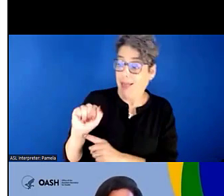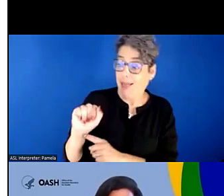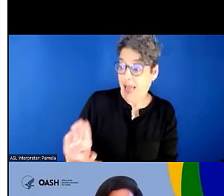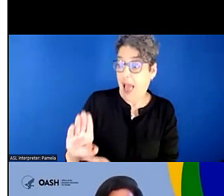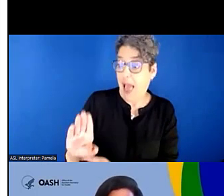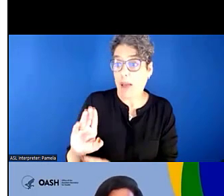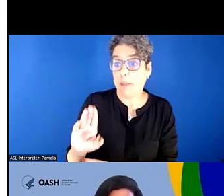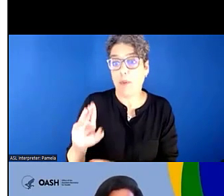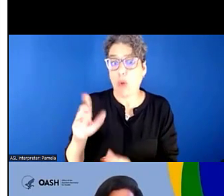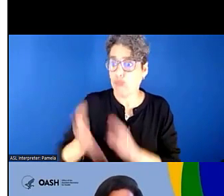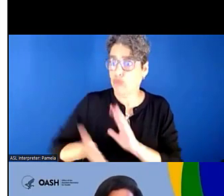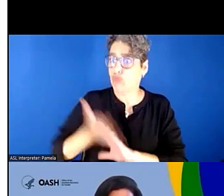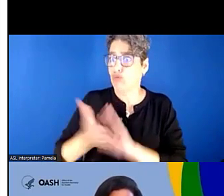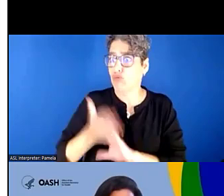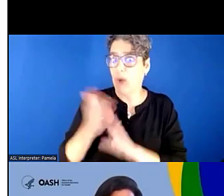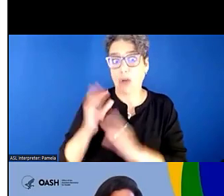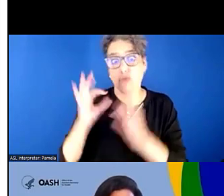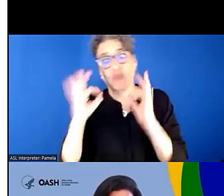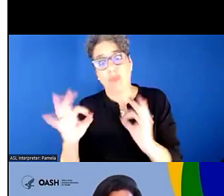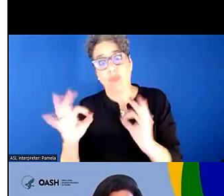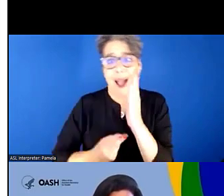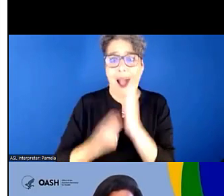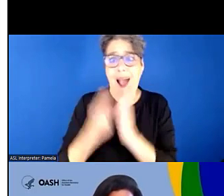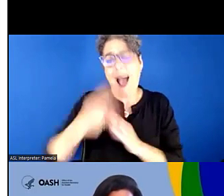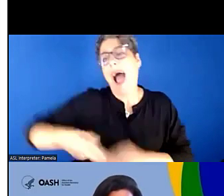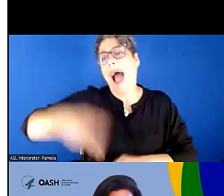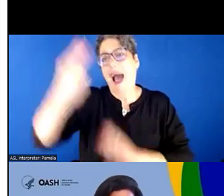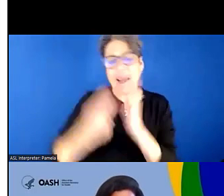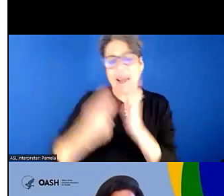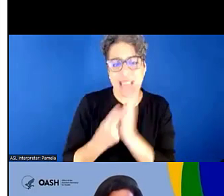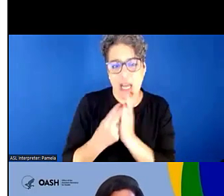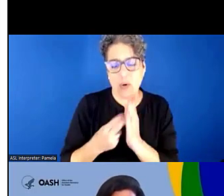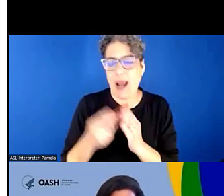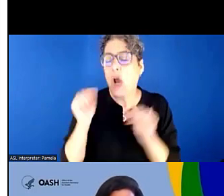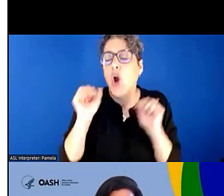can go into this research misconduct area